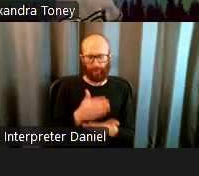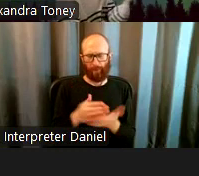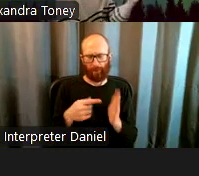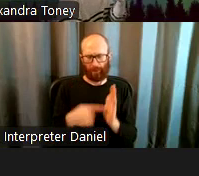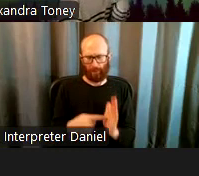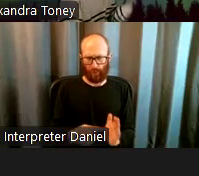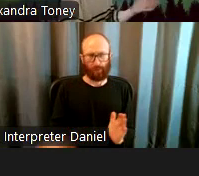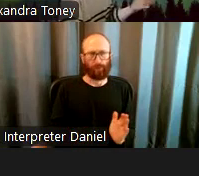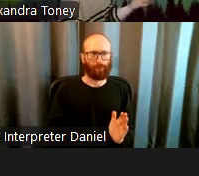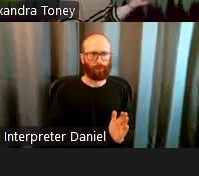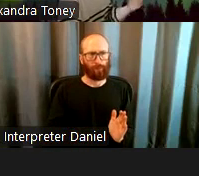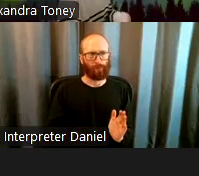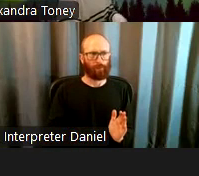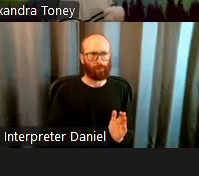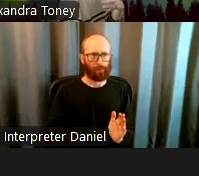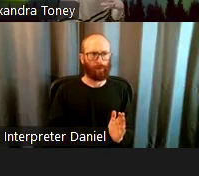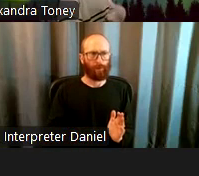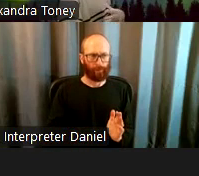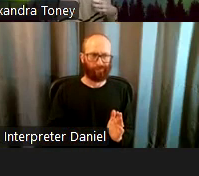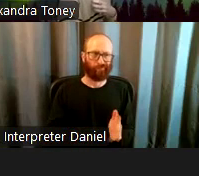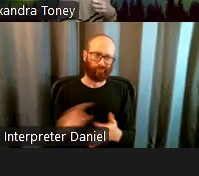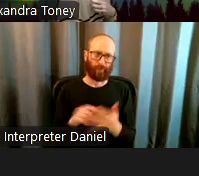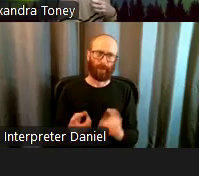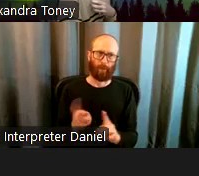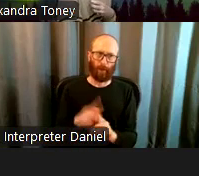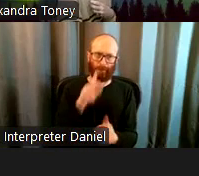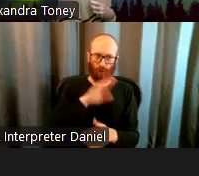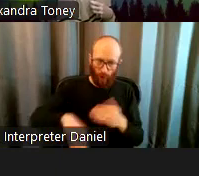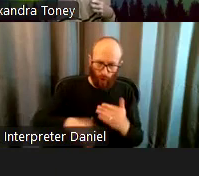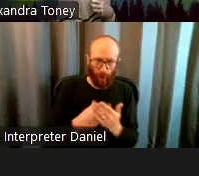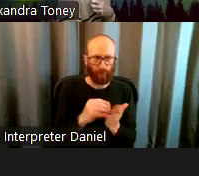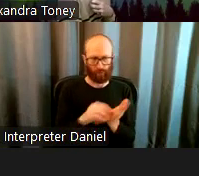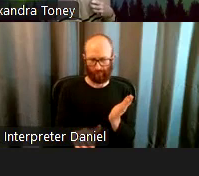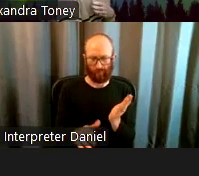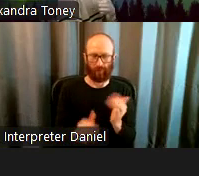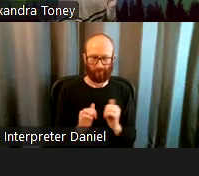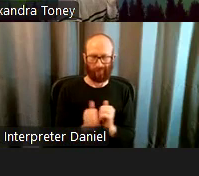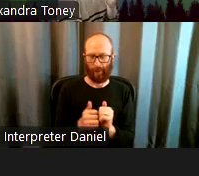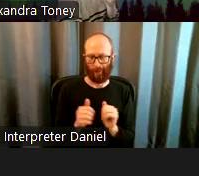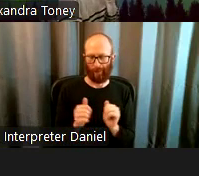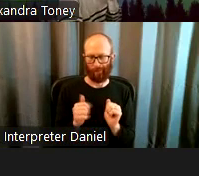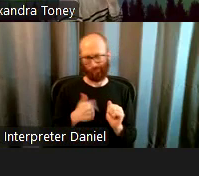apply to all students about how we can provide flexibility in courses that are still like